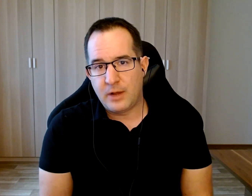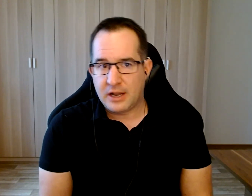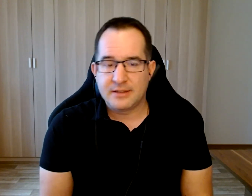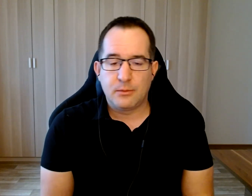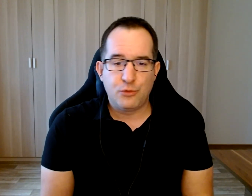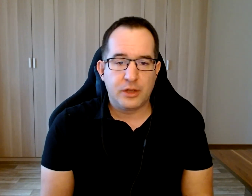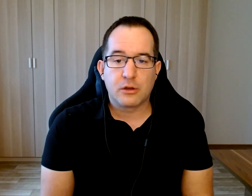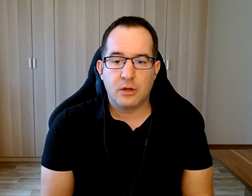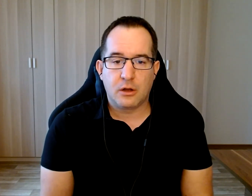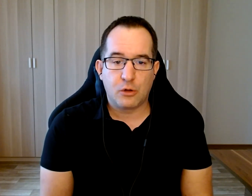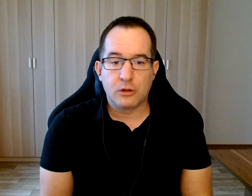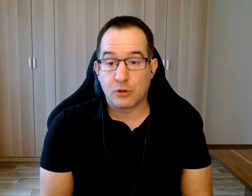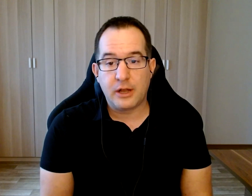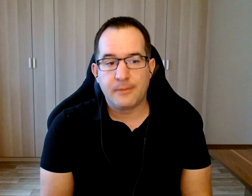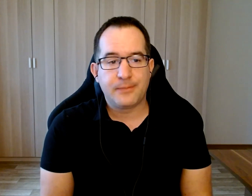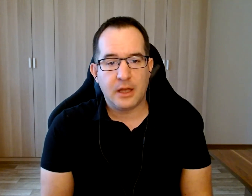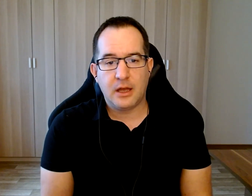a very recent movie called CODA.